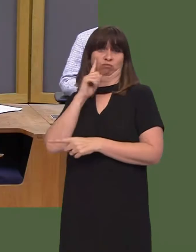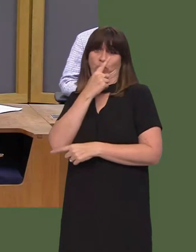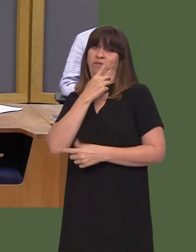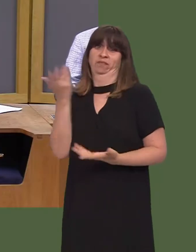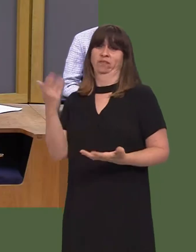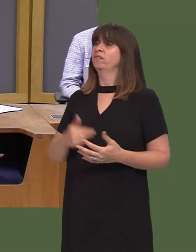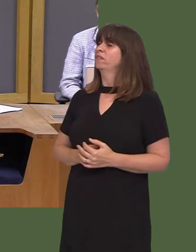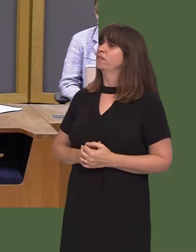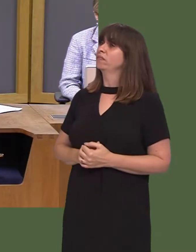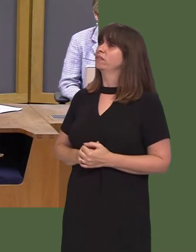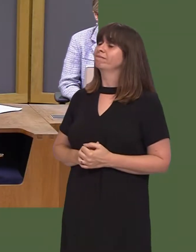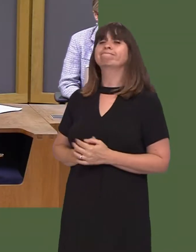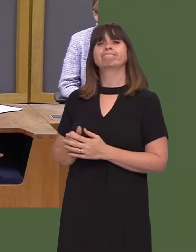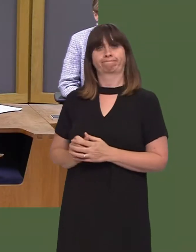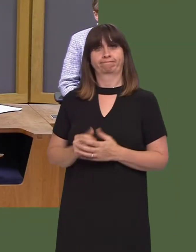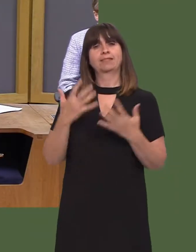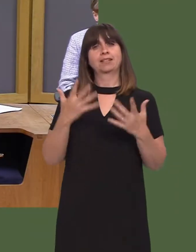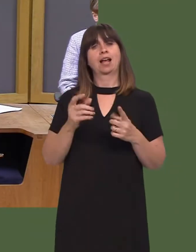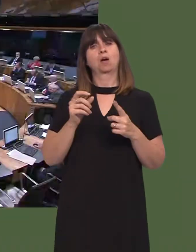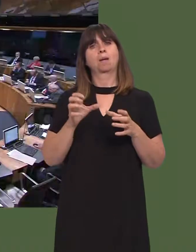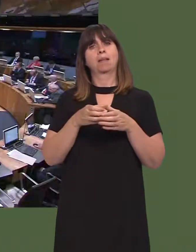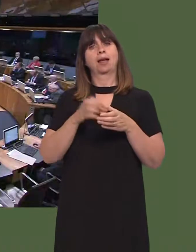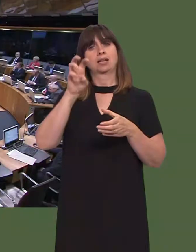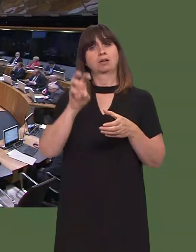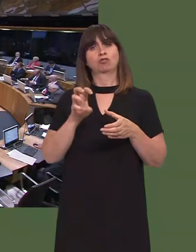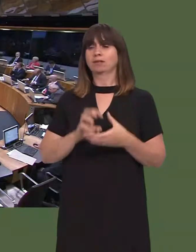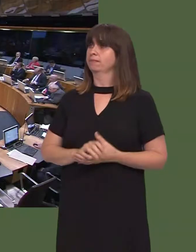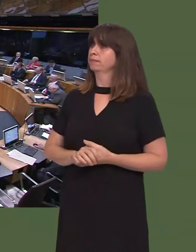Leanne Wood. Leanne Wood: Diolch, Llywydd. Do you believe